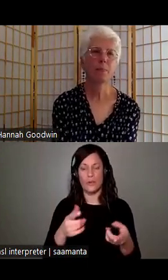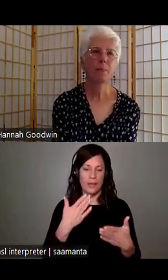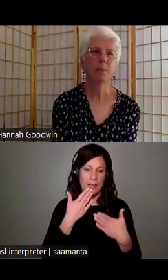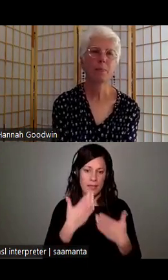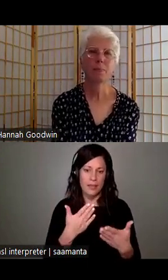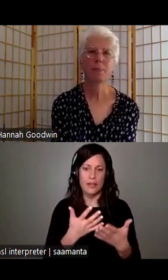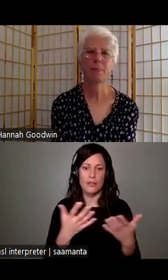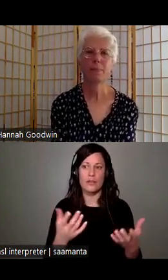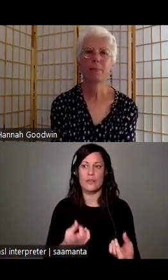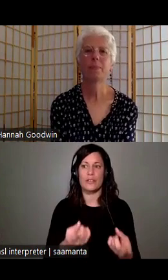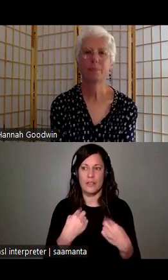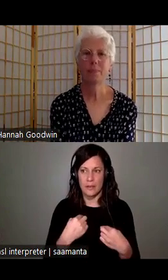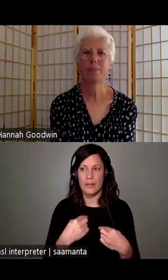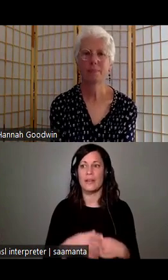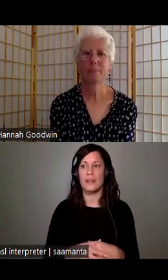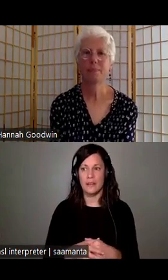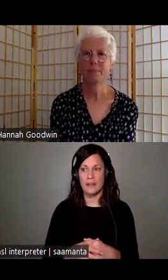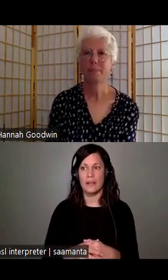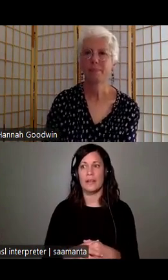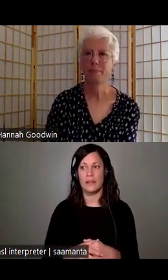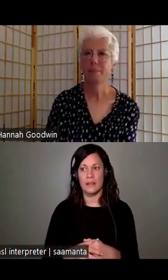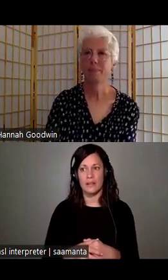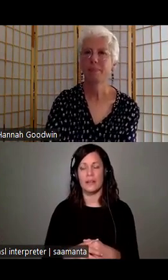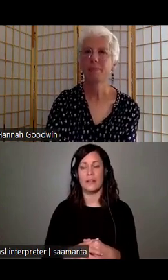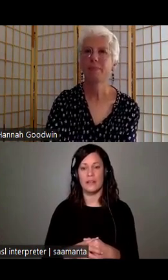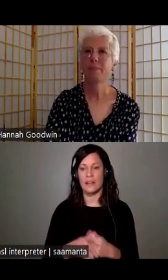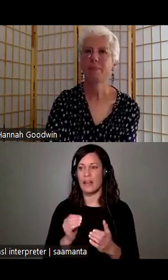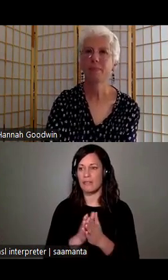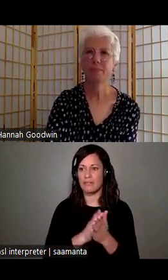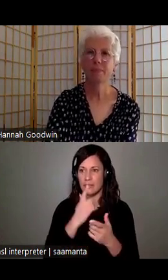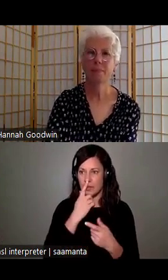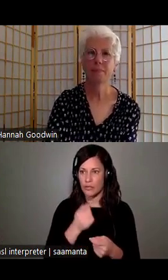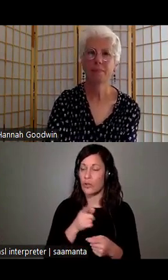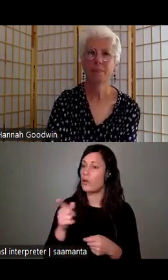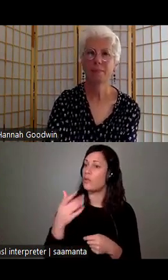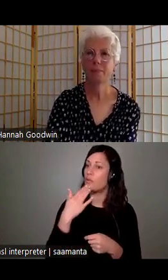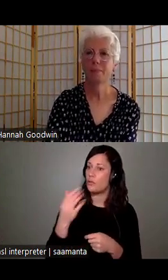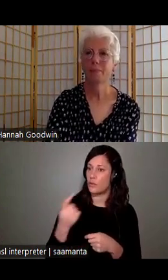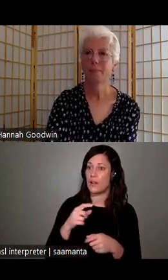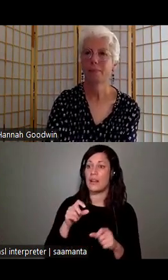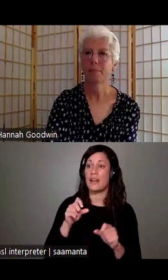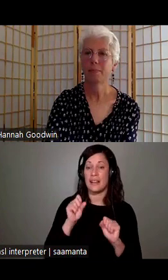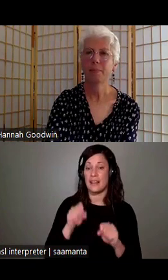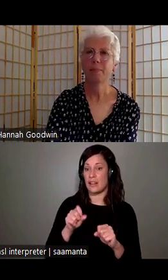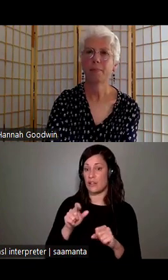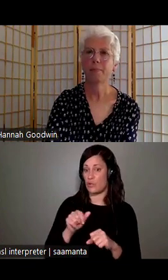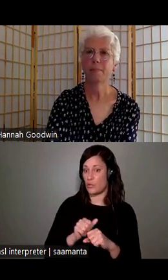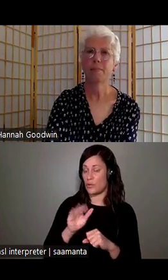for being here and being interested. Oh, this is a very good question. Can you send in a proposal